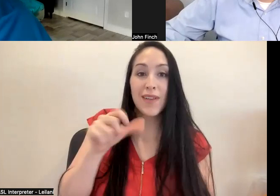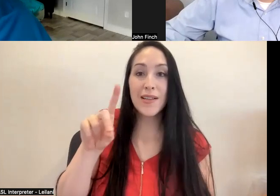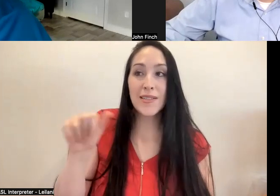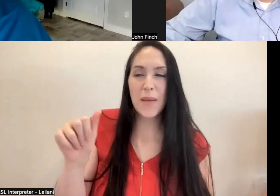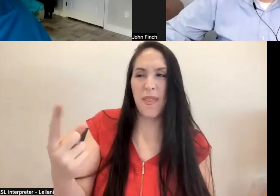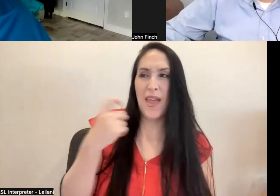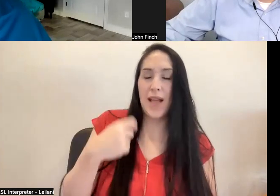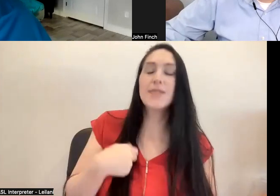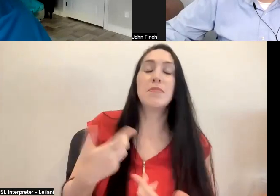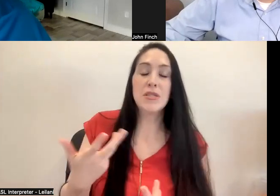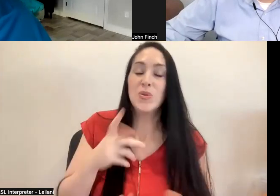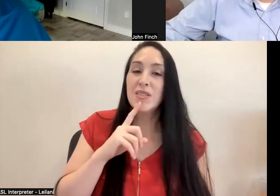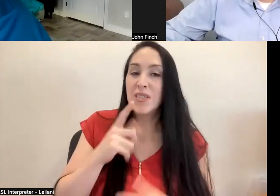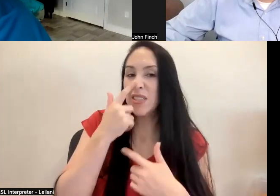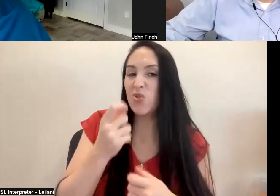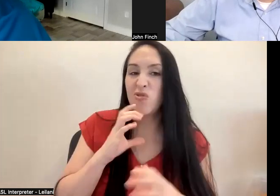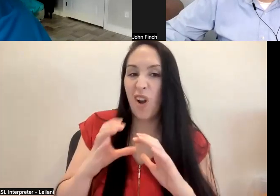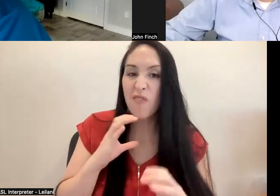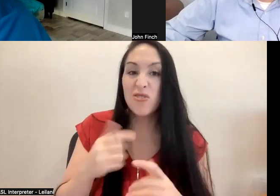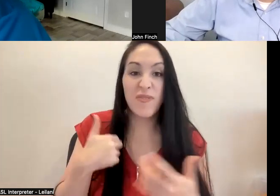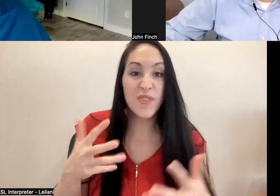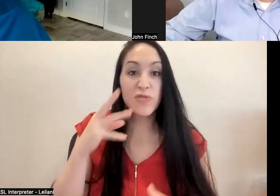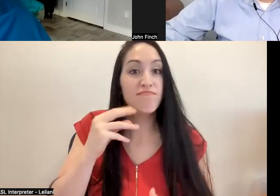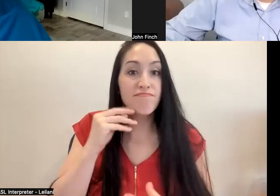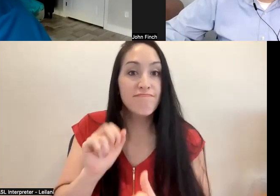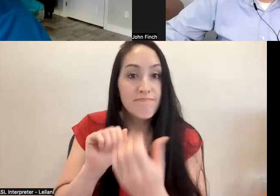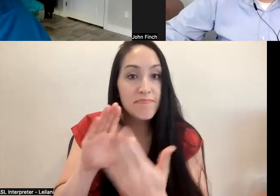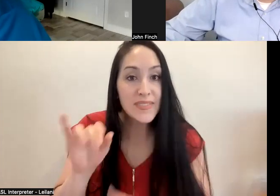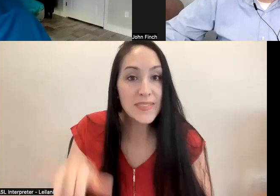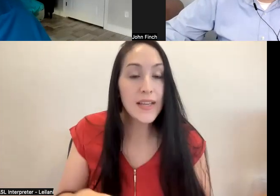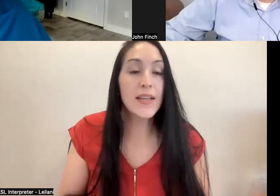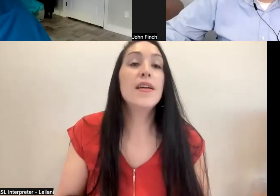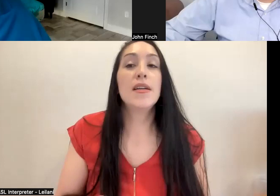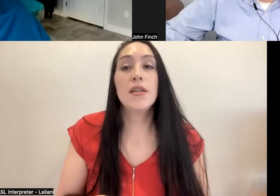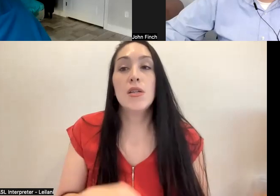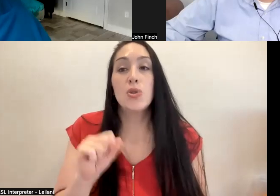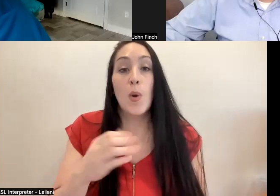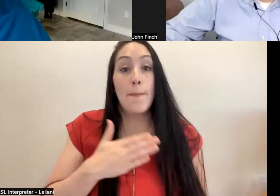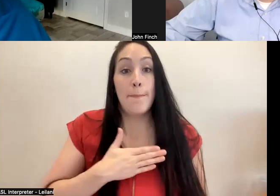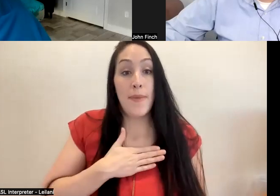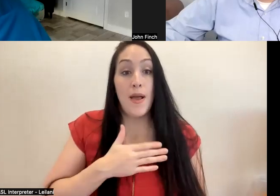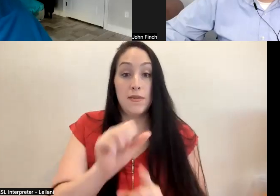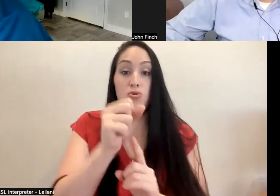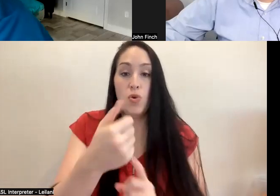11:29:57 So in that particular situation I am using able to cover up those other cover,